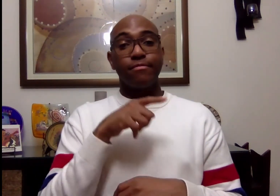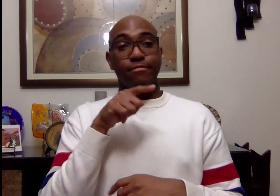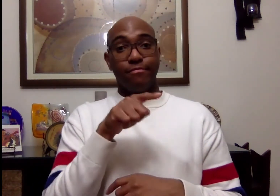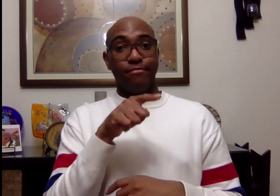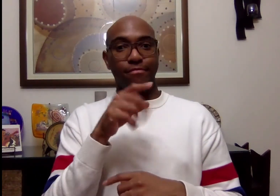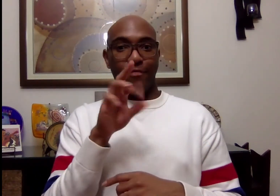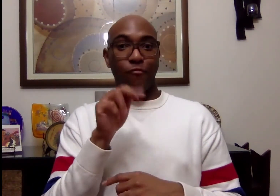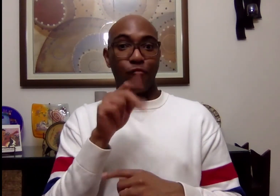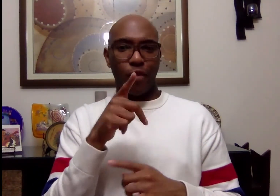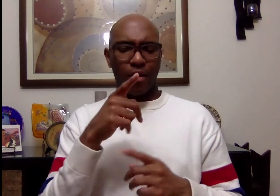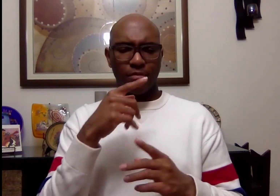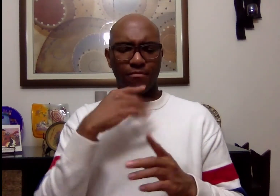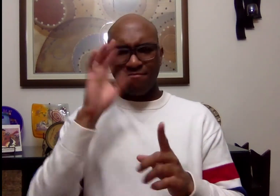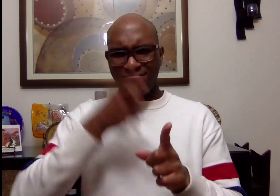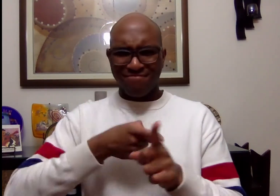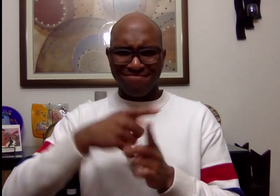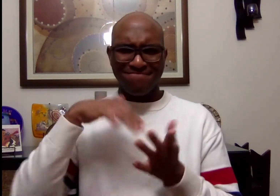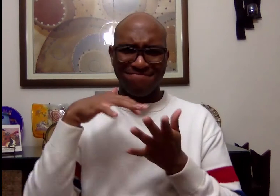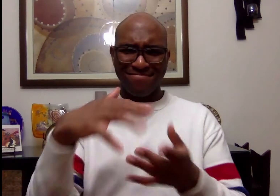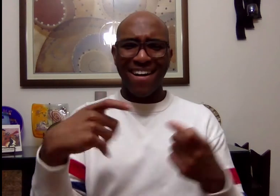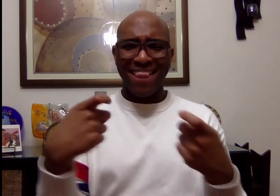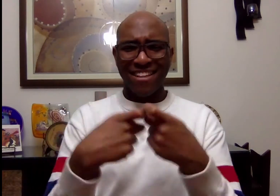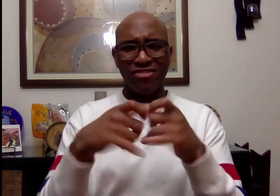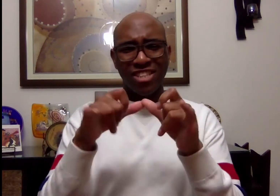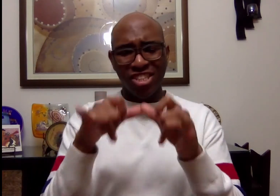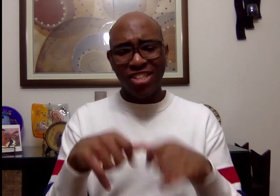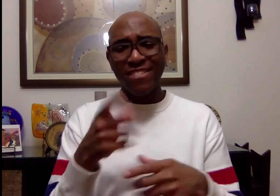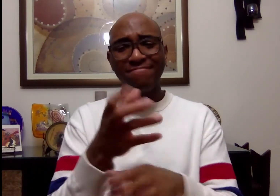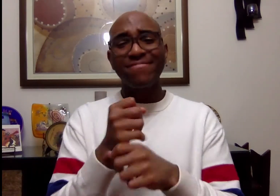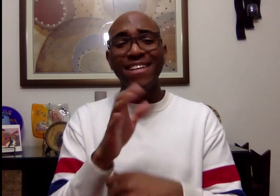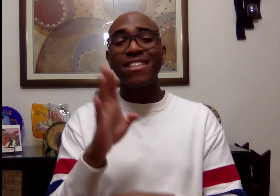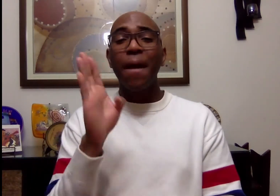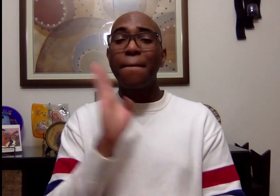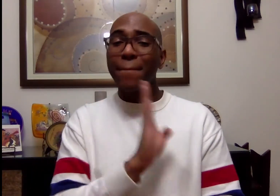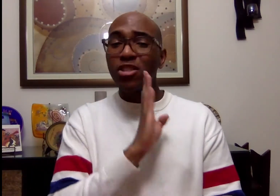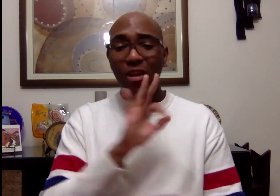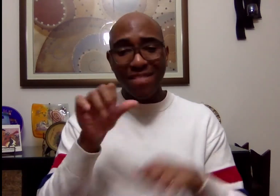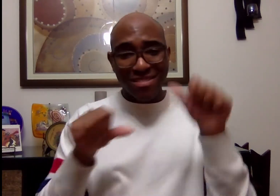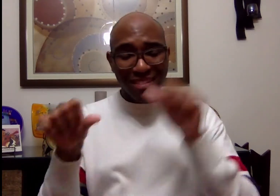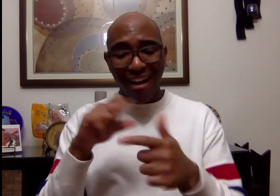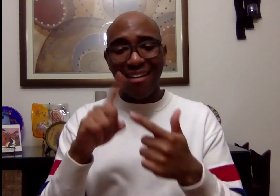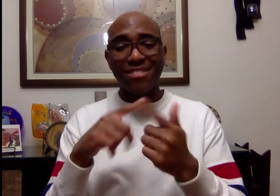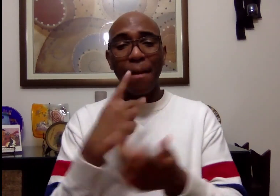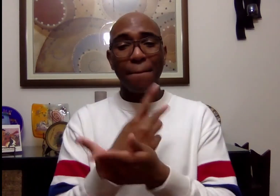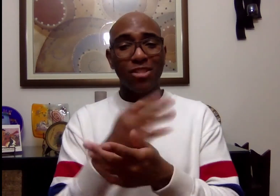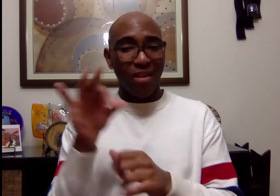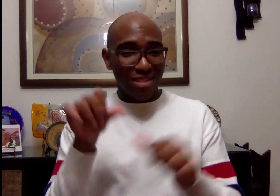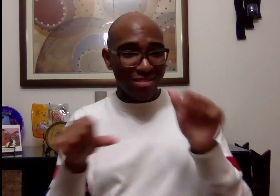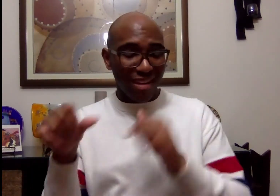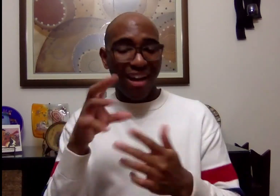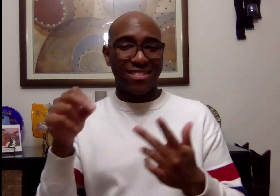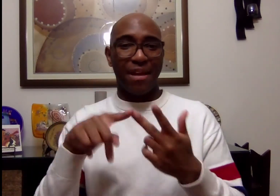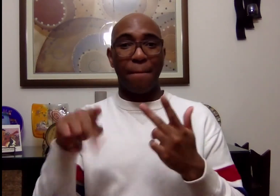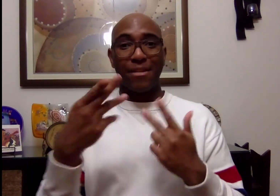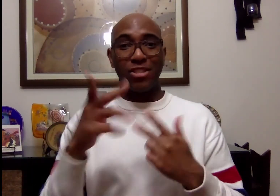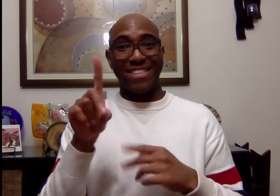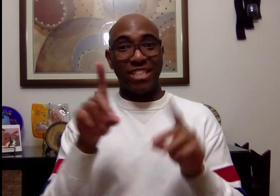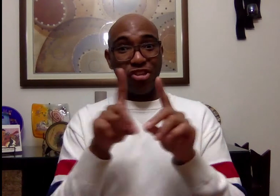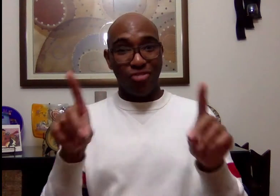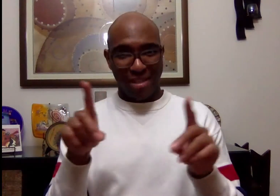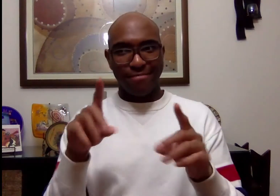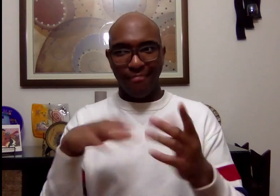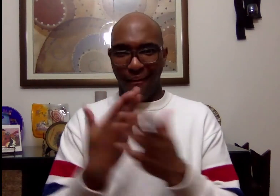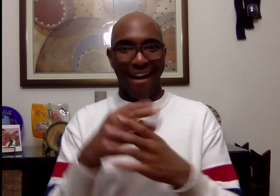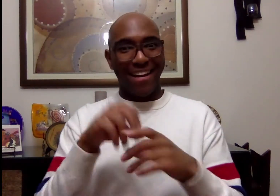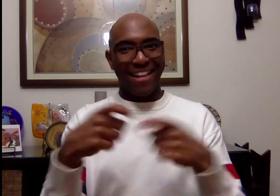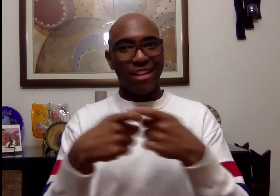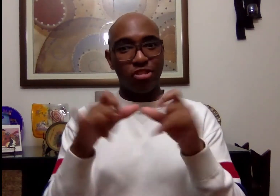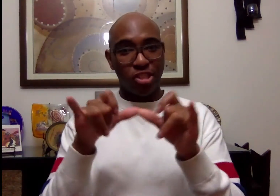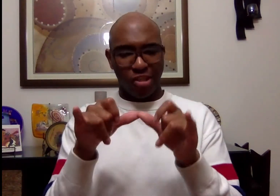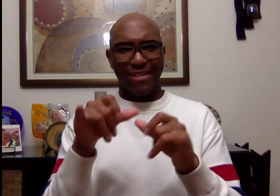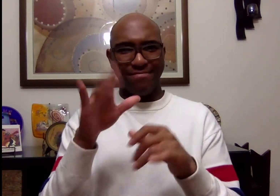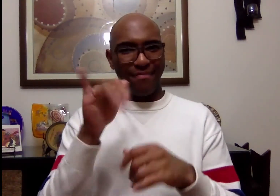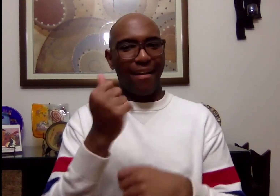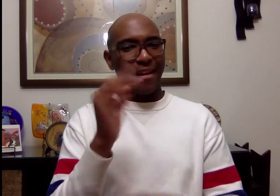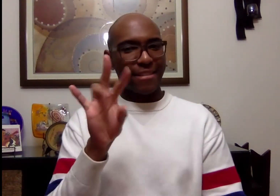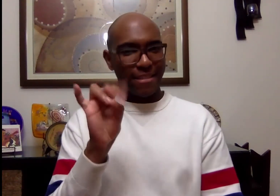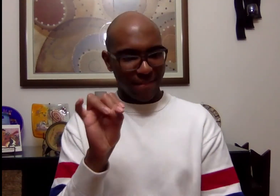Having extensively studied electrical engineering, he earned his Bachelor of Science, Master of Science, and PhD degrees in electrical engineering by 1970.